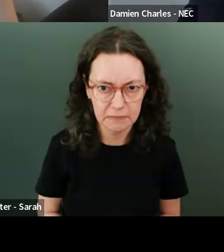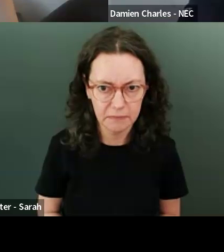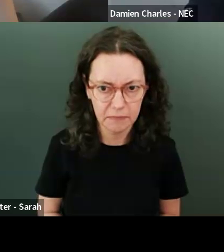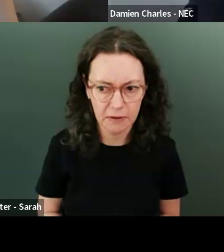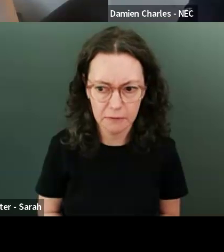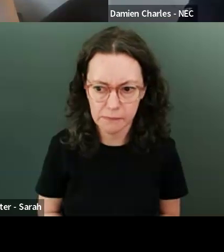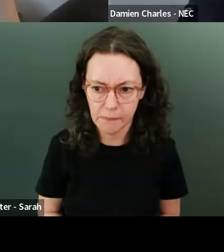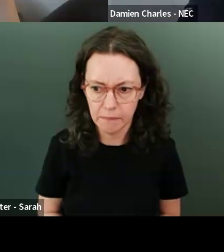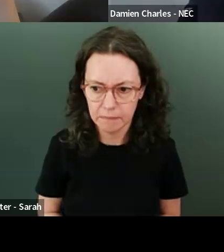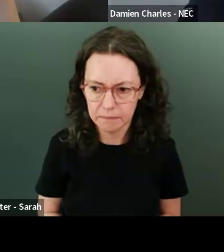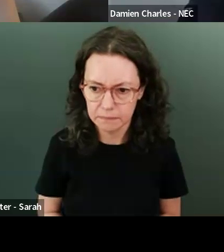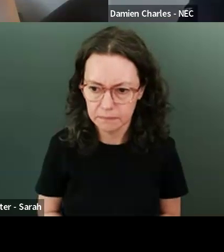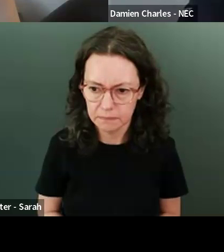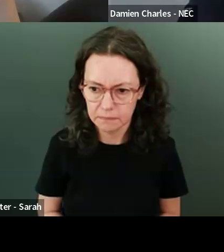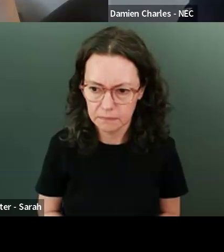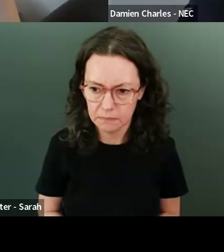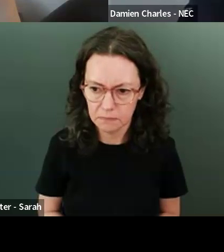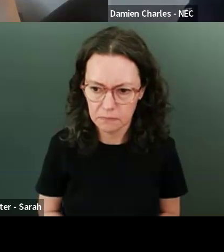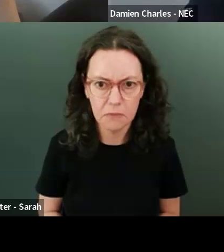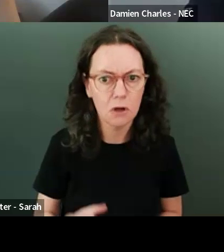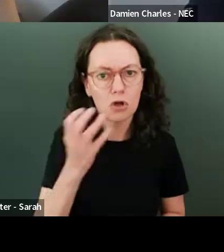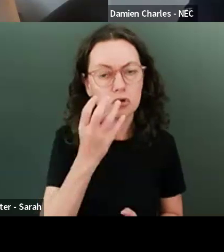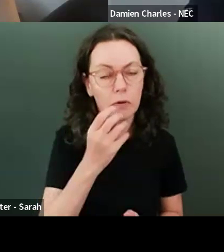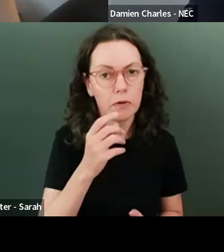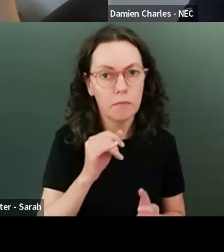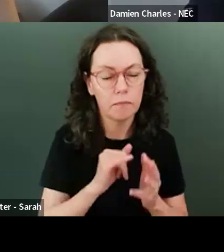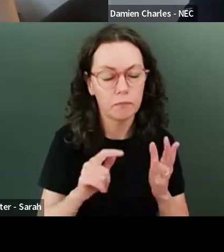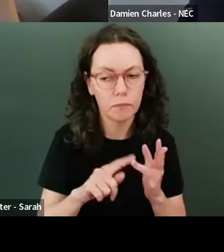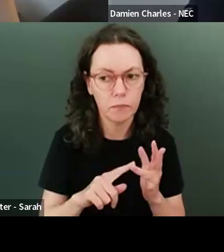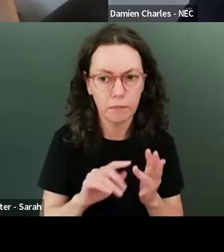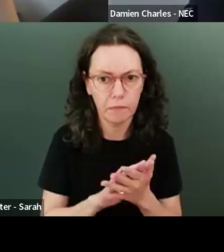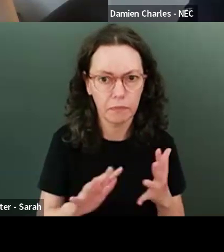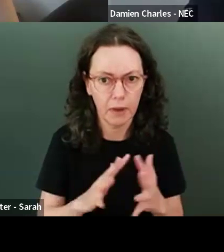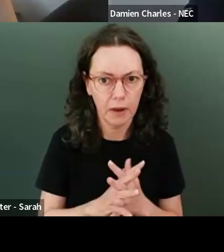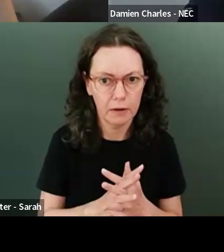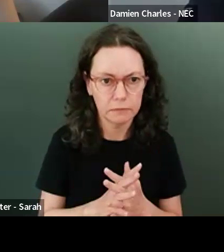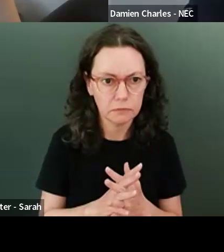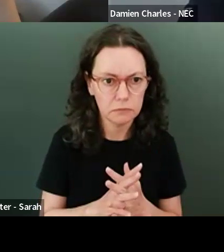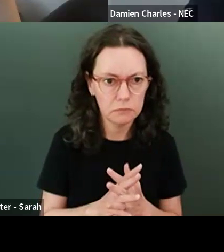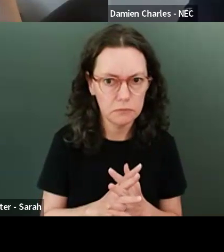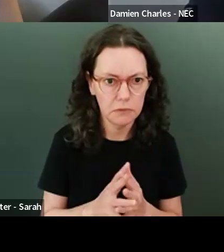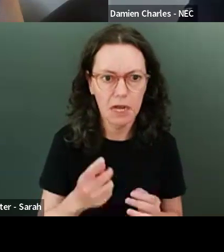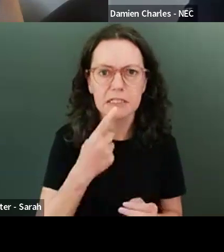Yes, sorry, so how...